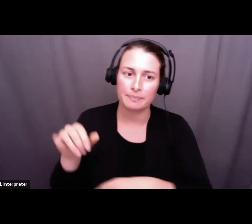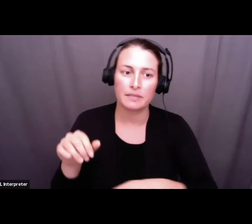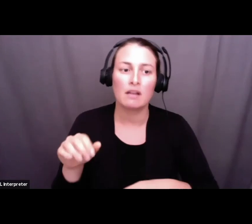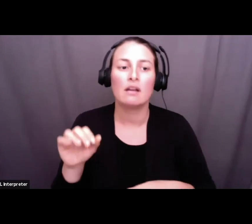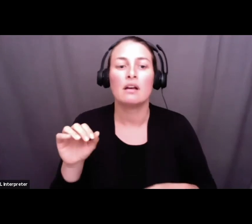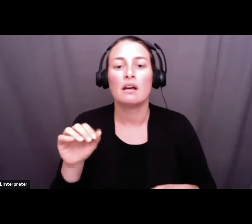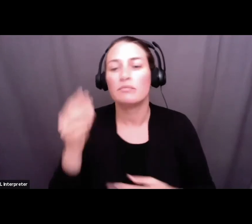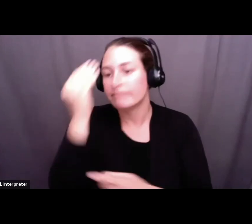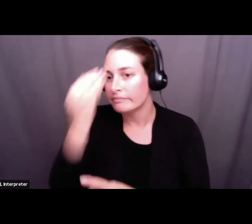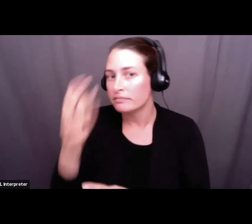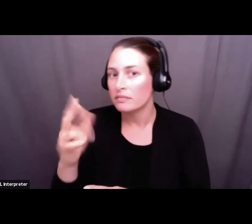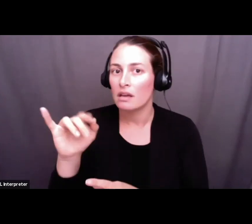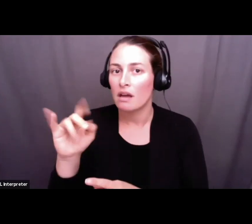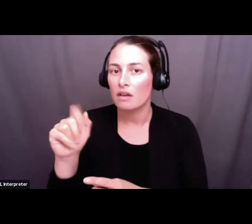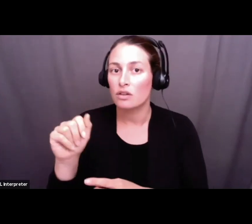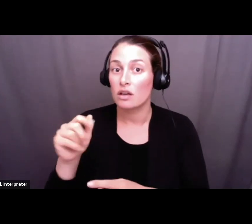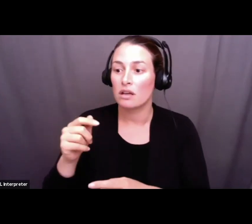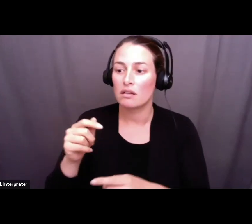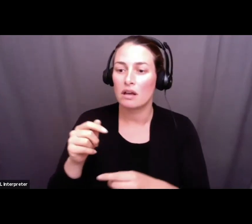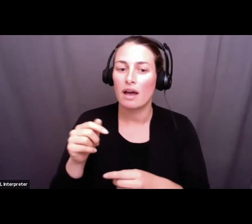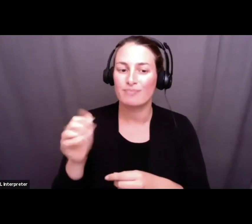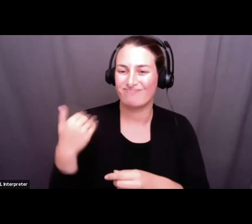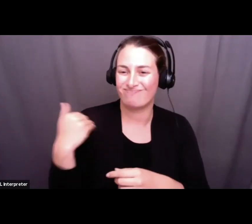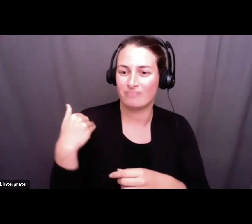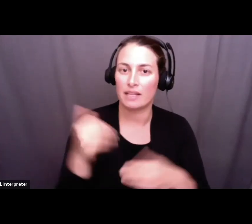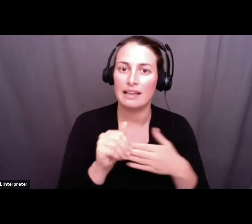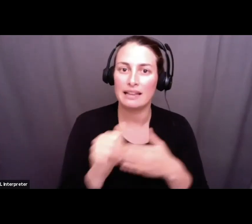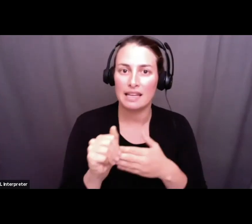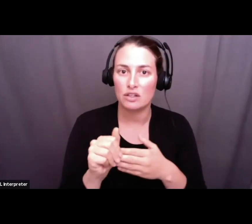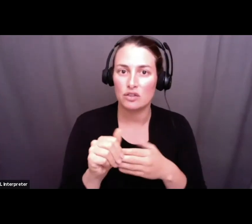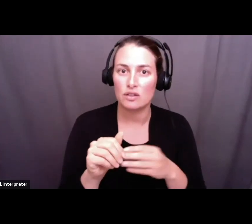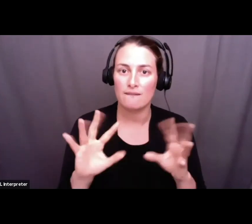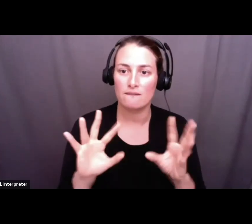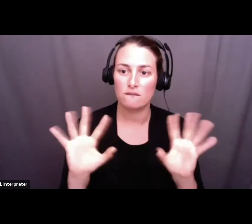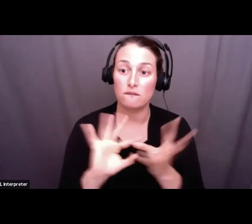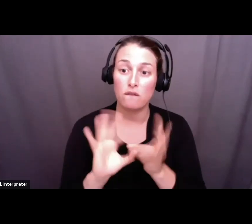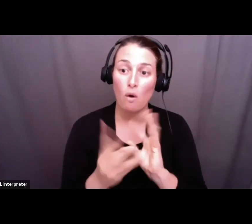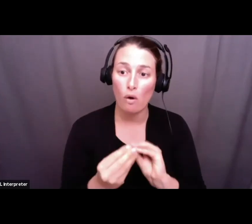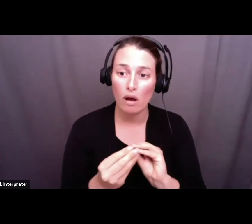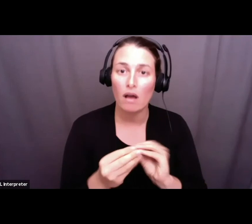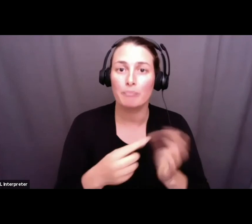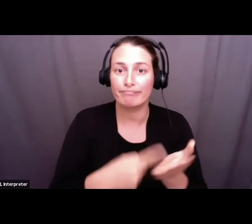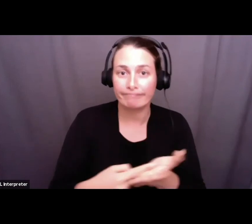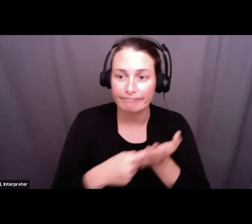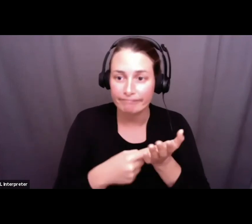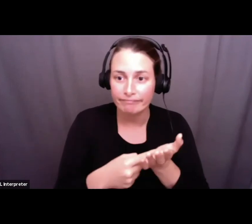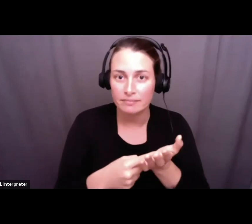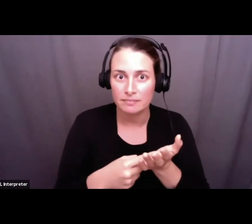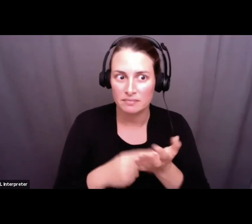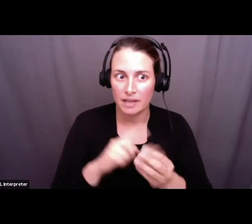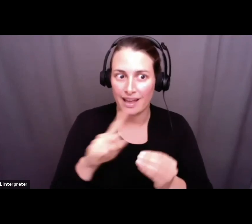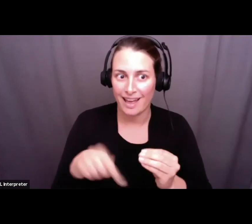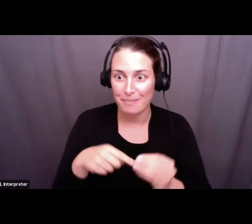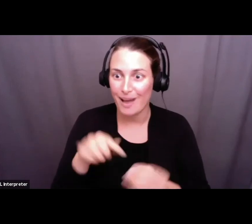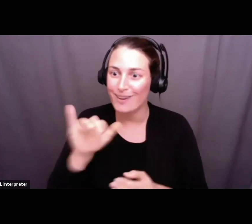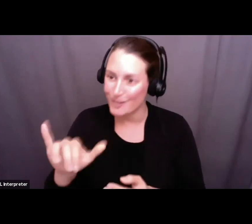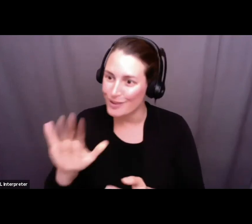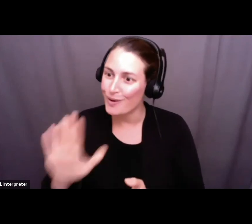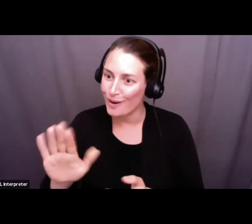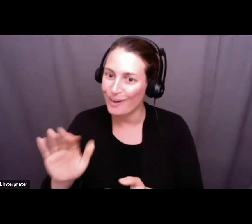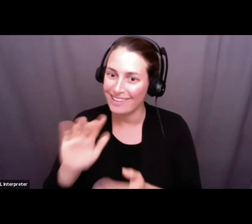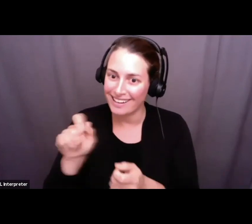at Leadership Forum, about just exactly what you’re worried about, the larger institutions